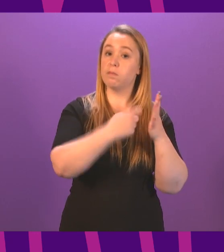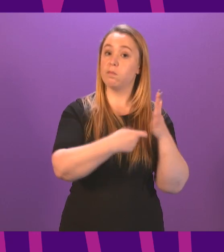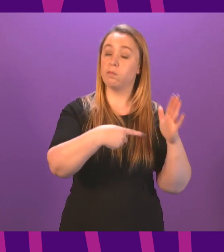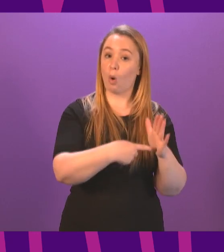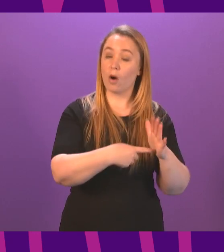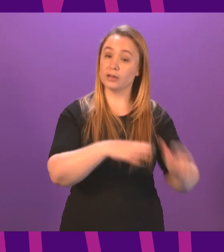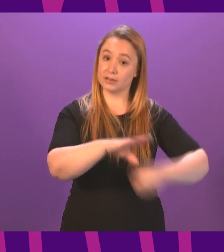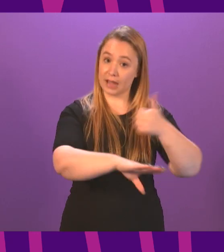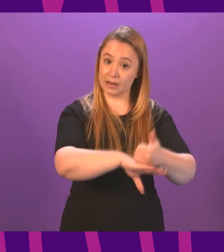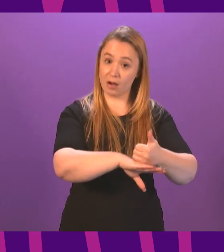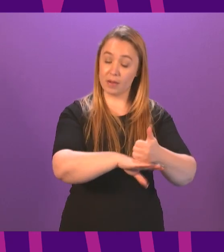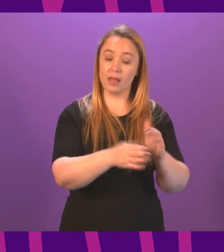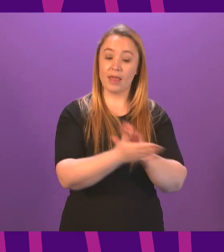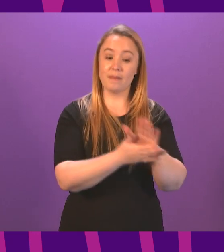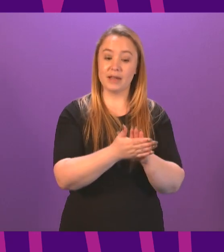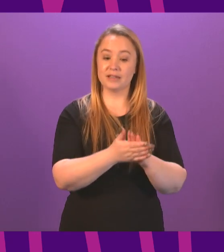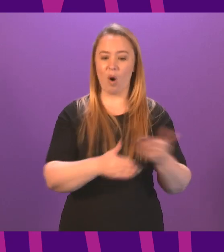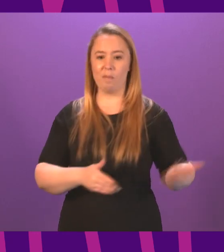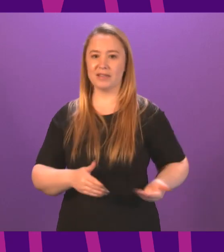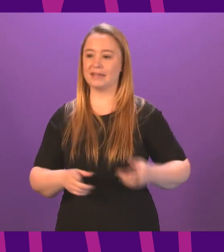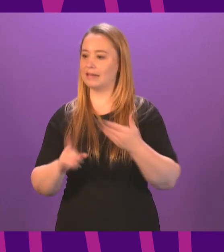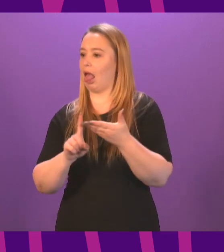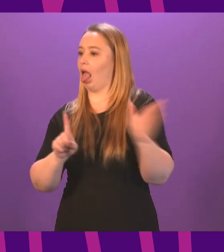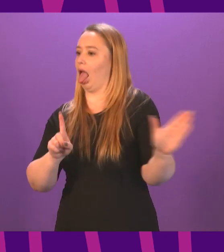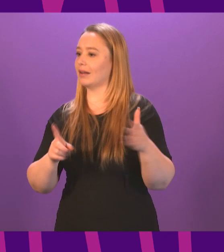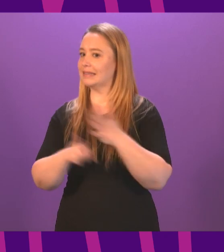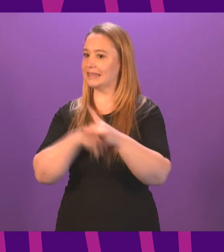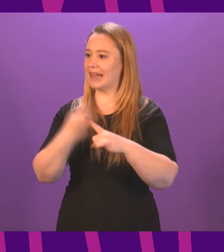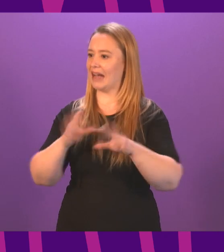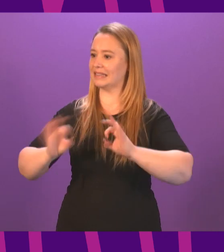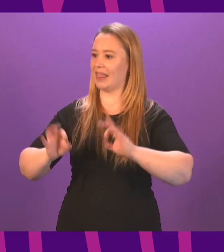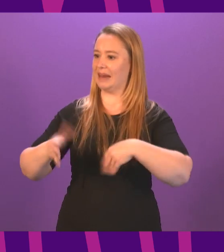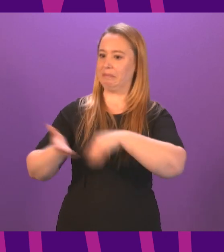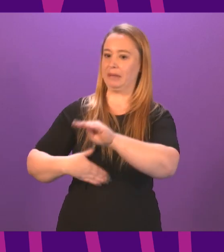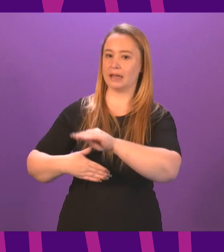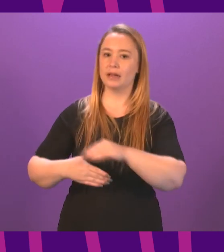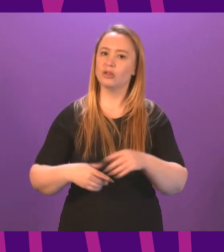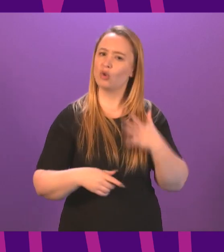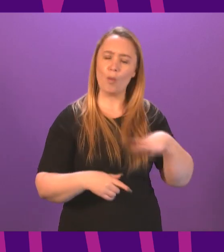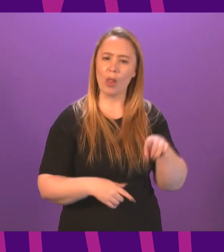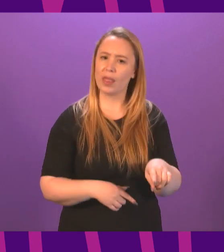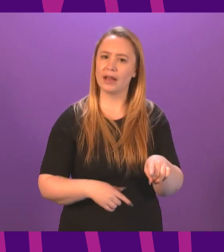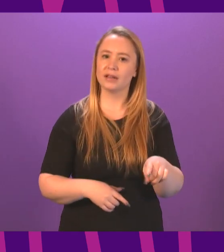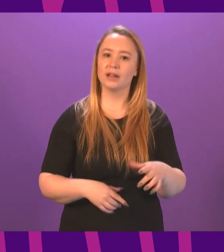to avoid paying tax or get around planning permission or other regulations, and they cannot just displace jobs from one area to another. That is why we are considering the